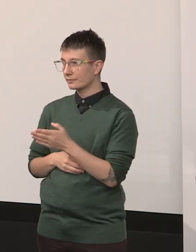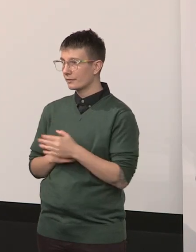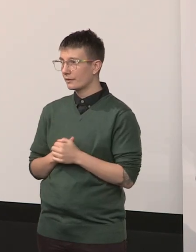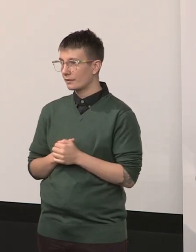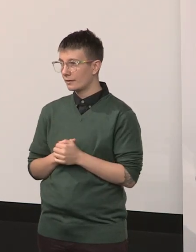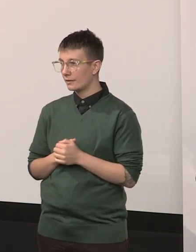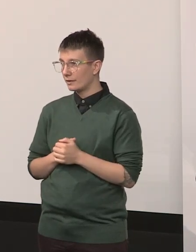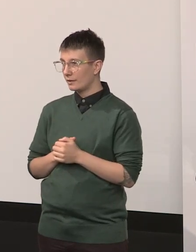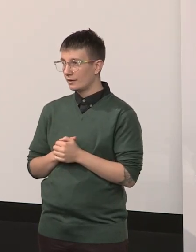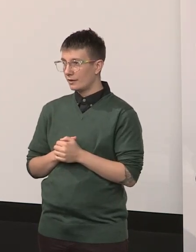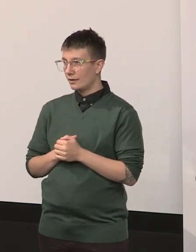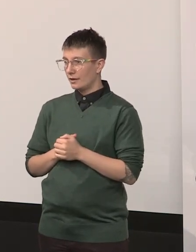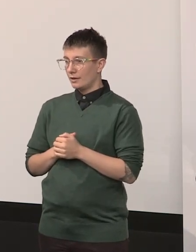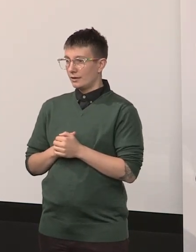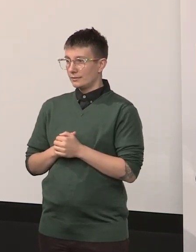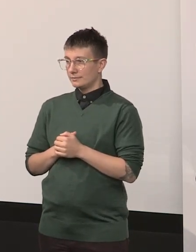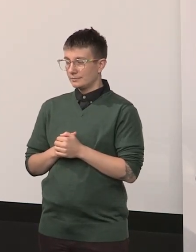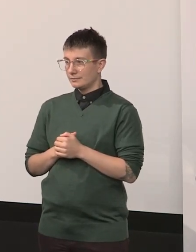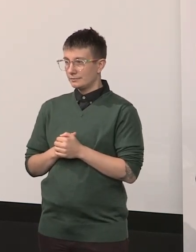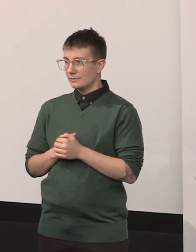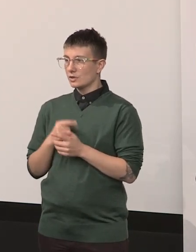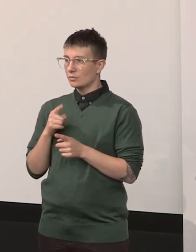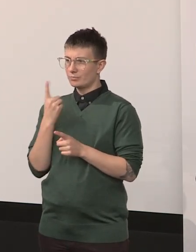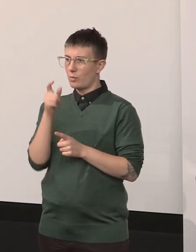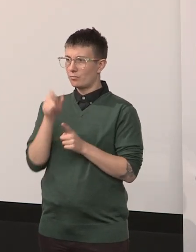end of their 14-day quarantine